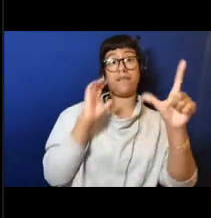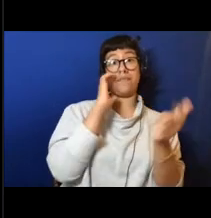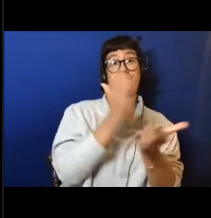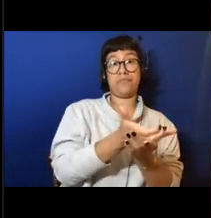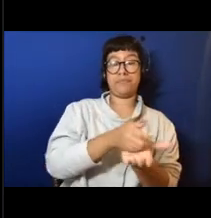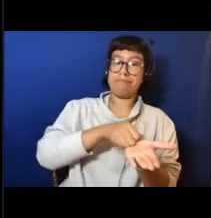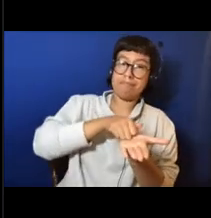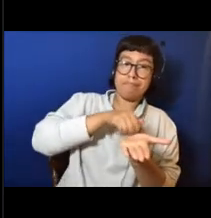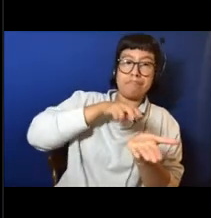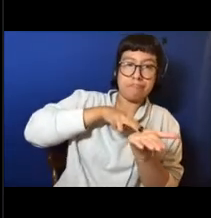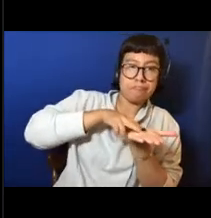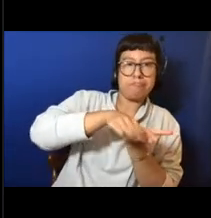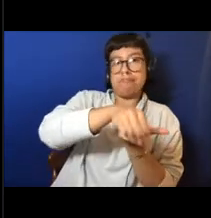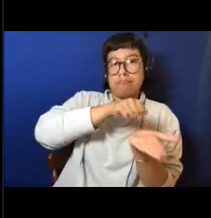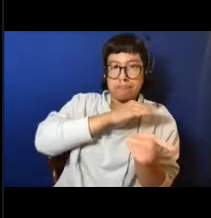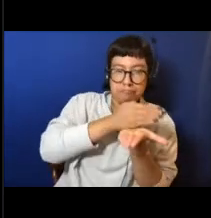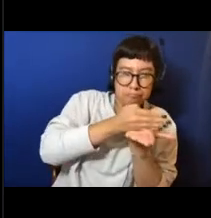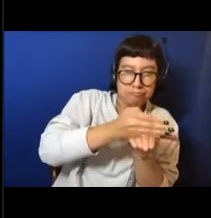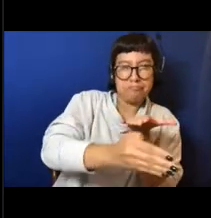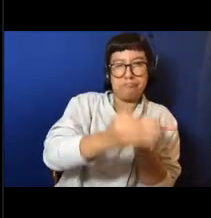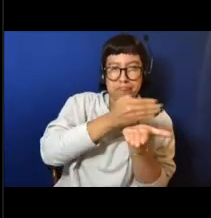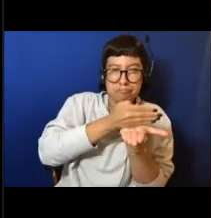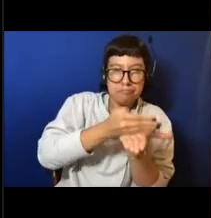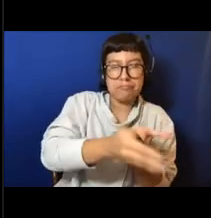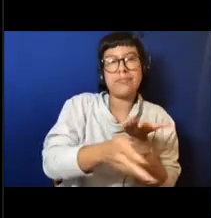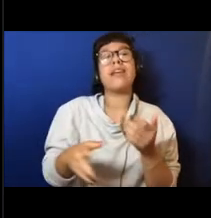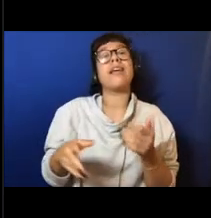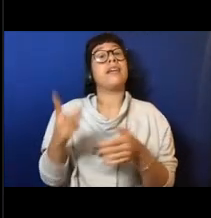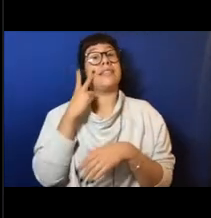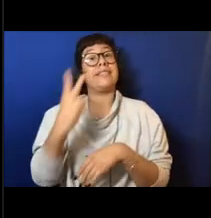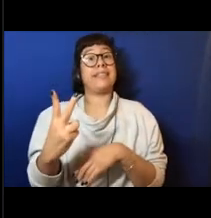Basically this clean white carpet has been,